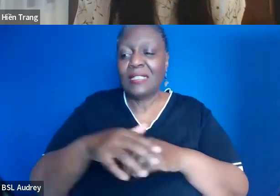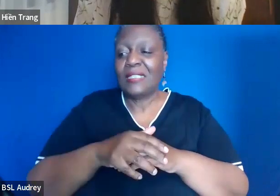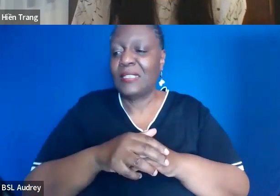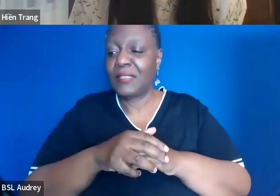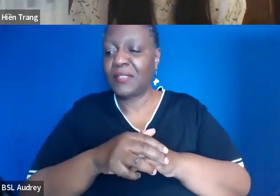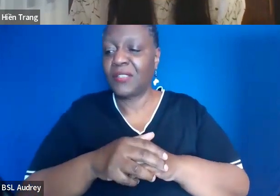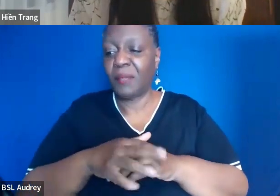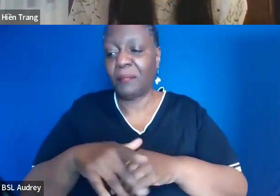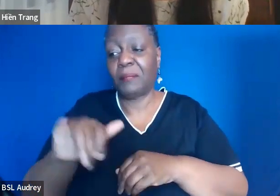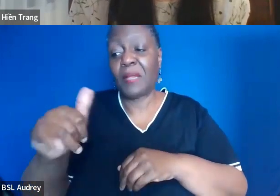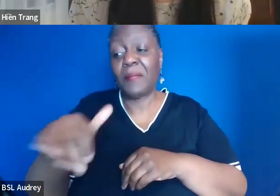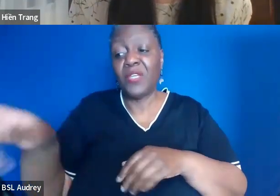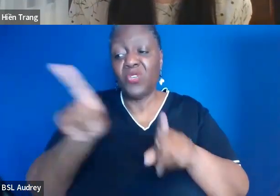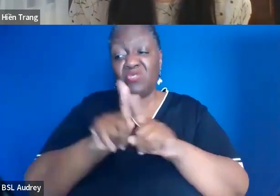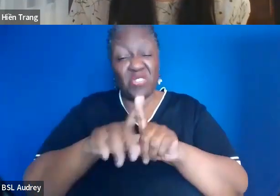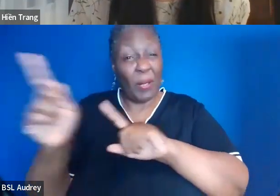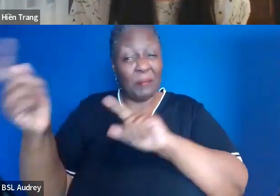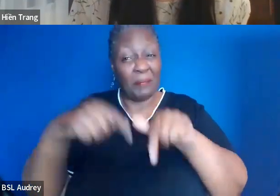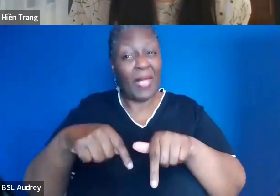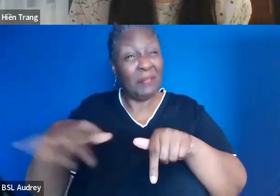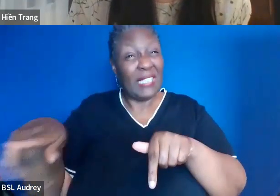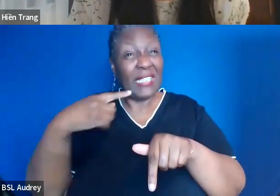returning to the scene of a crime he once committed.